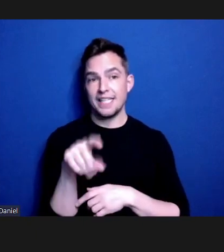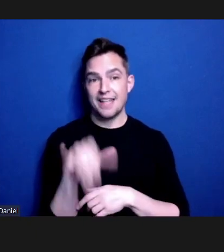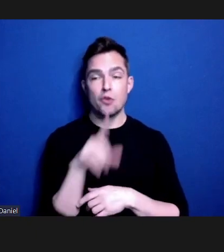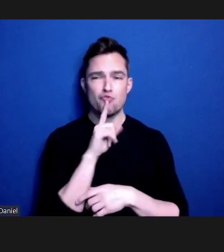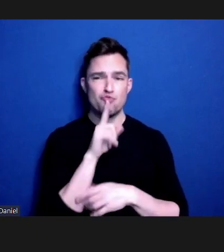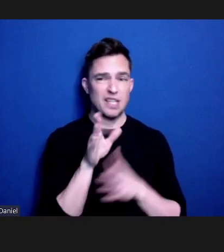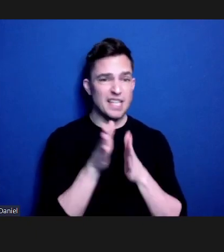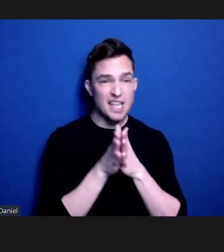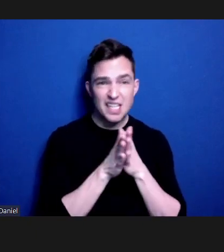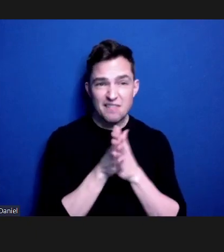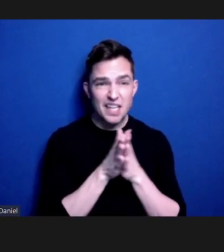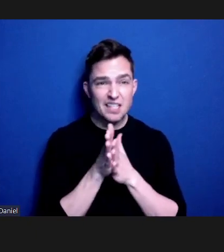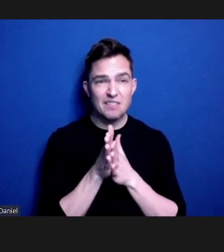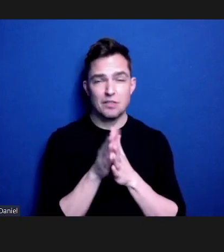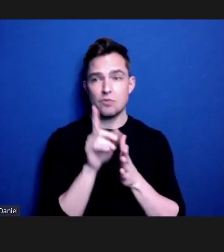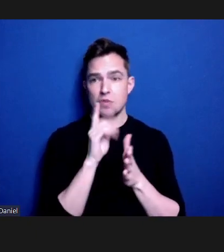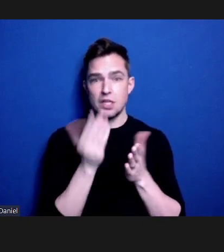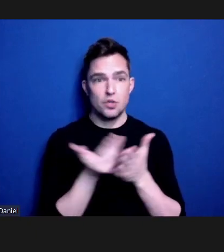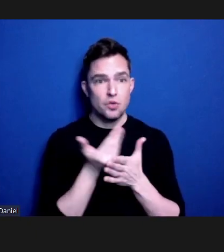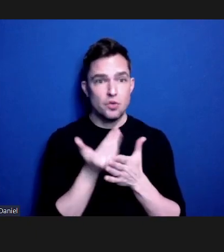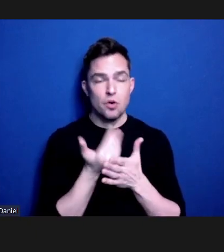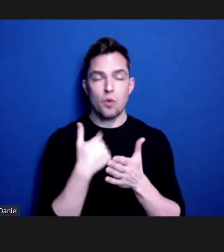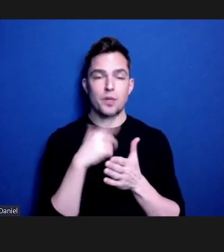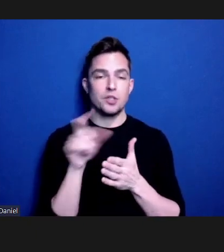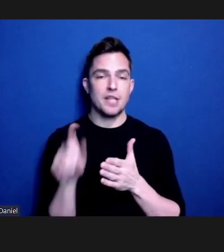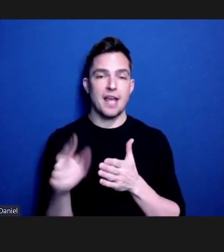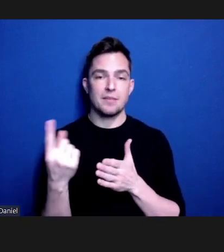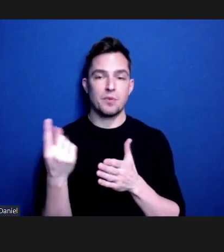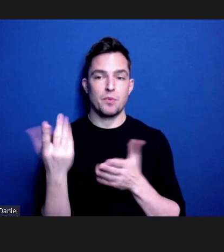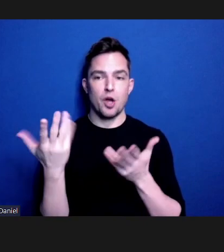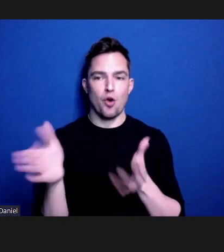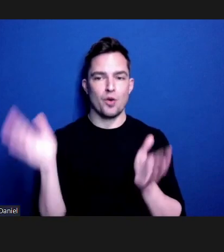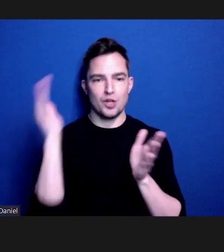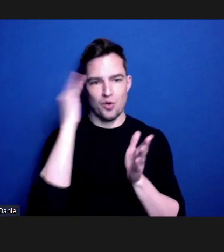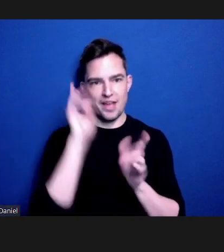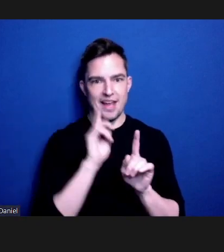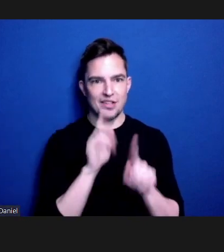new? Or are we simply asking a question that we actually already know the answer to? Again,